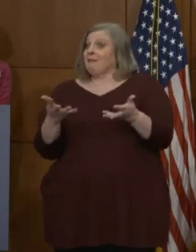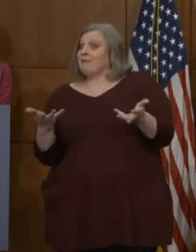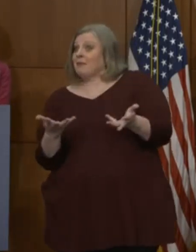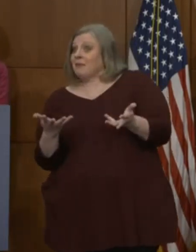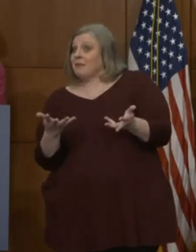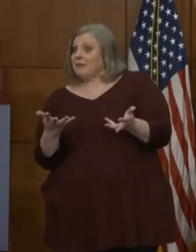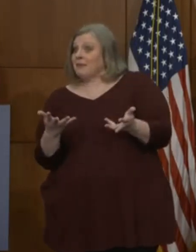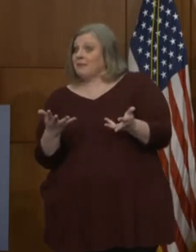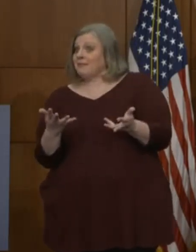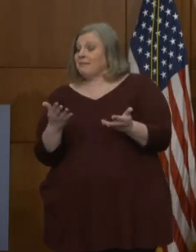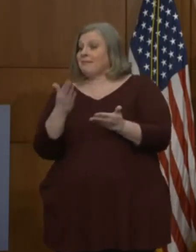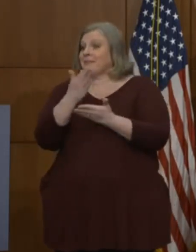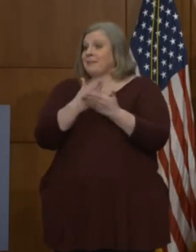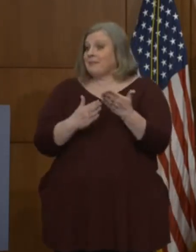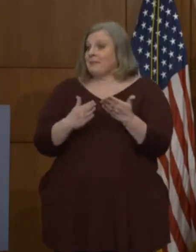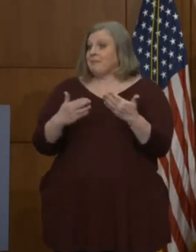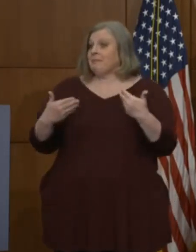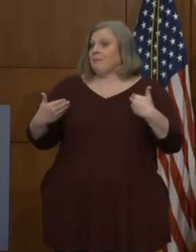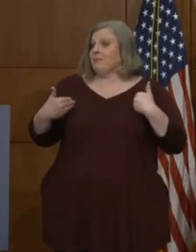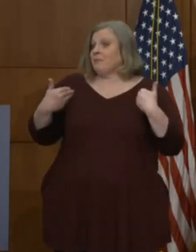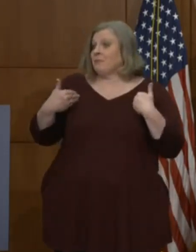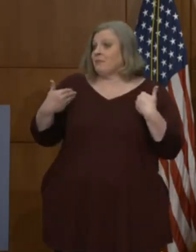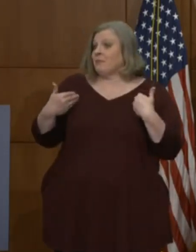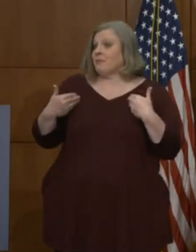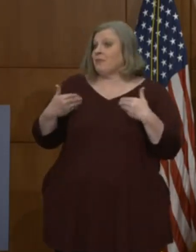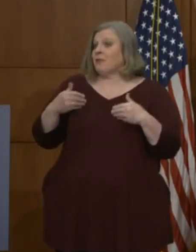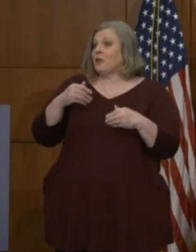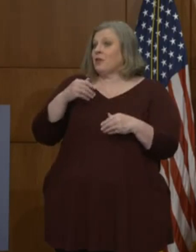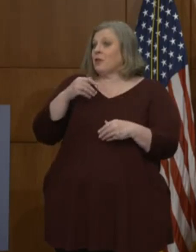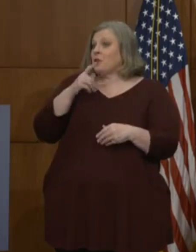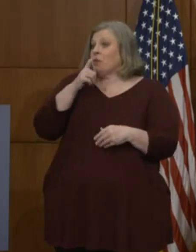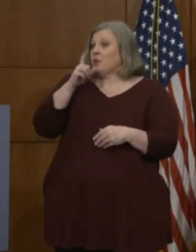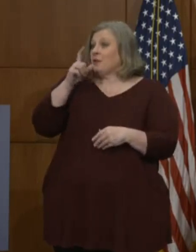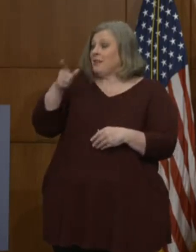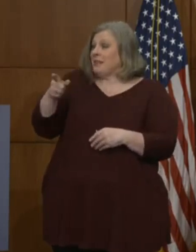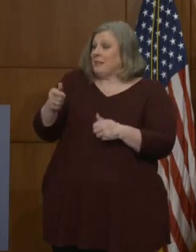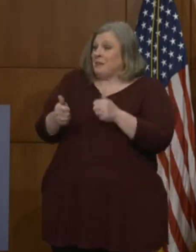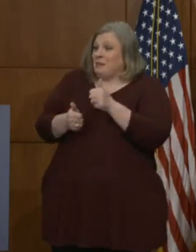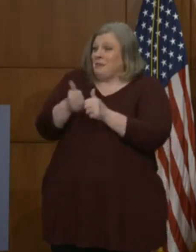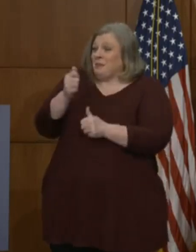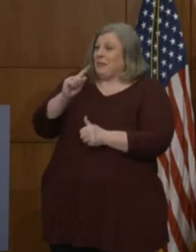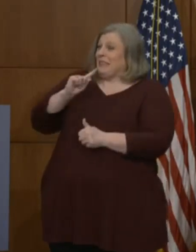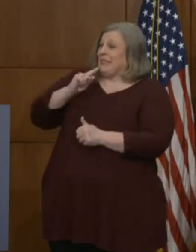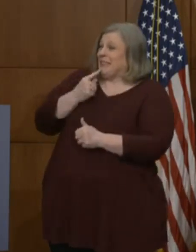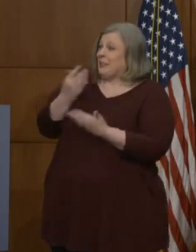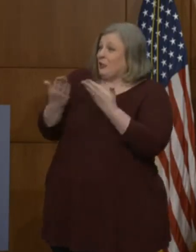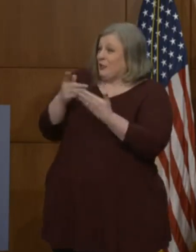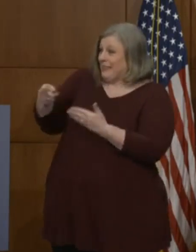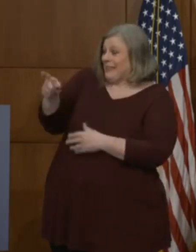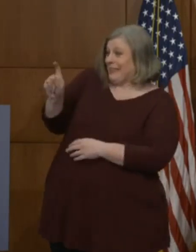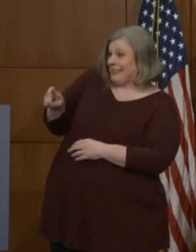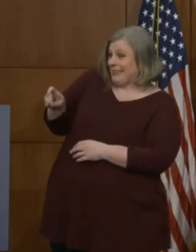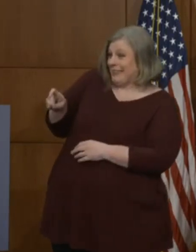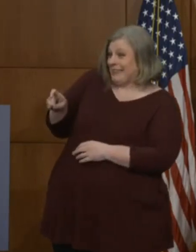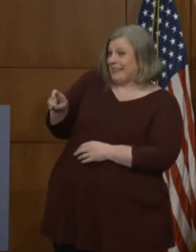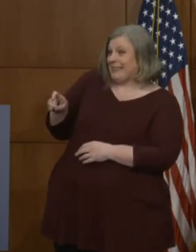THERE COMMUNITY CELL. OF WHAT IS LEFT OVER SOME OF THE- KIDS IS LEFT OVER SOME OF THE- KIDS THAT FRANKLY NEED. SOME OF THE THAT FRANKLY NEED. SOME OF THE MOST INTENSE OF SERVICES. THESE